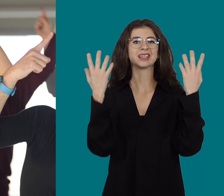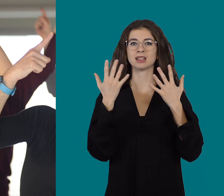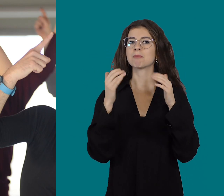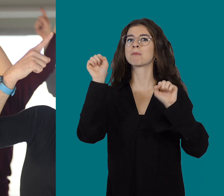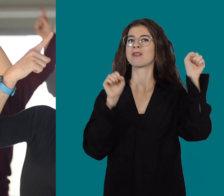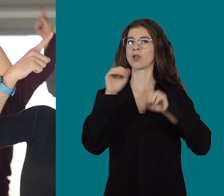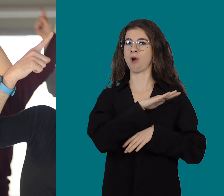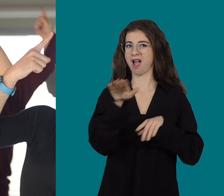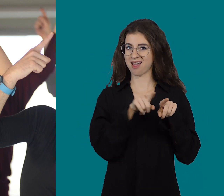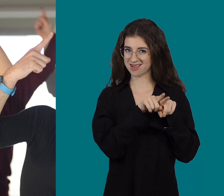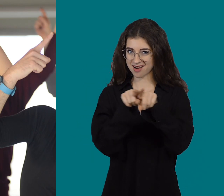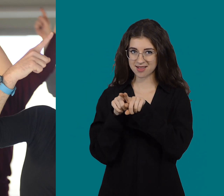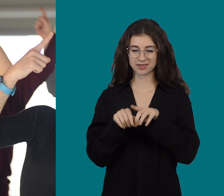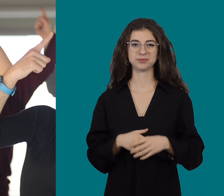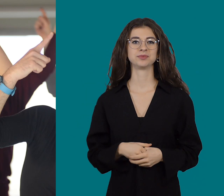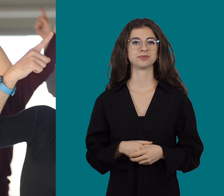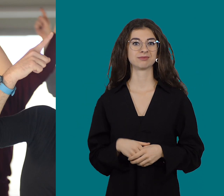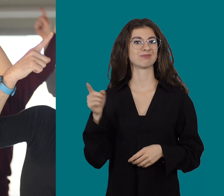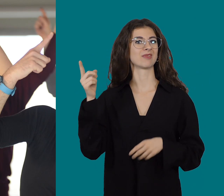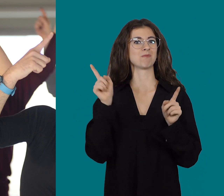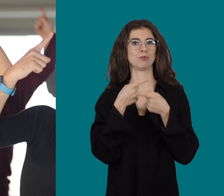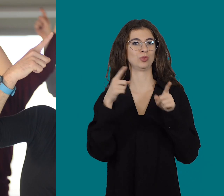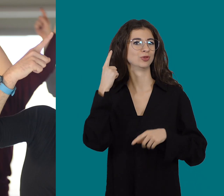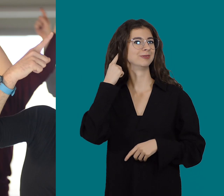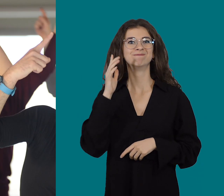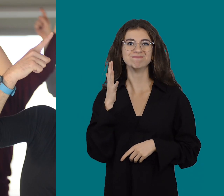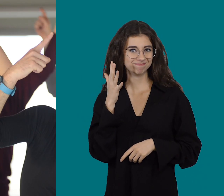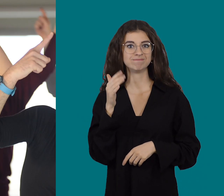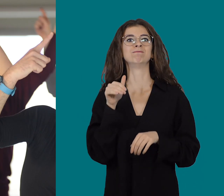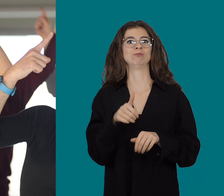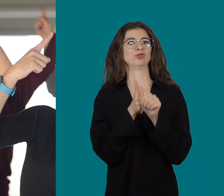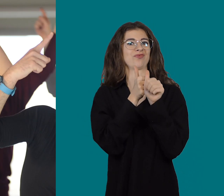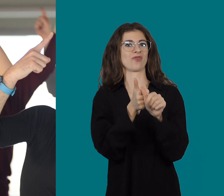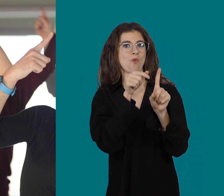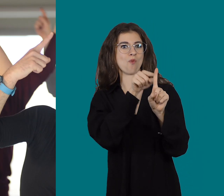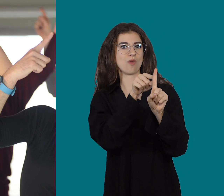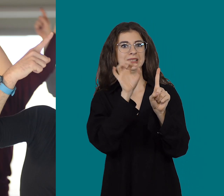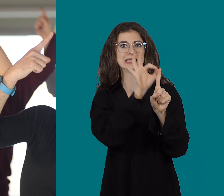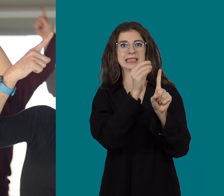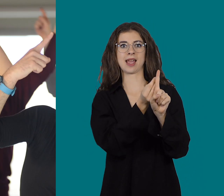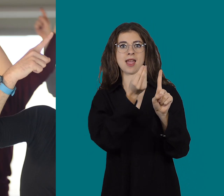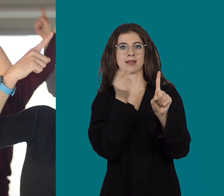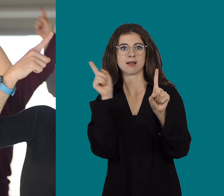and it is important to be coordinated with each other. Also, not hearing the music requires a person to give them a signal